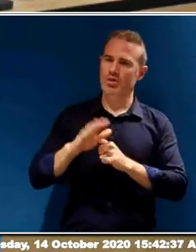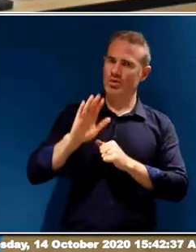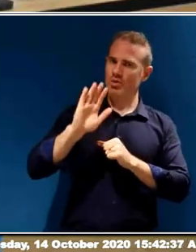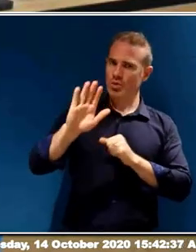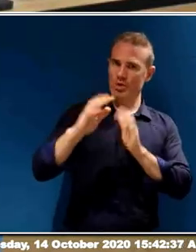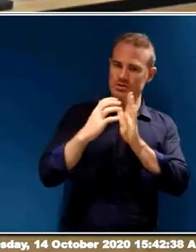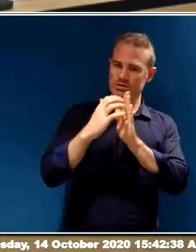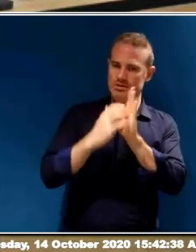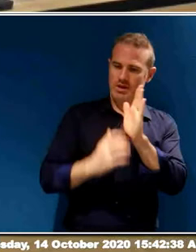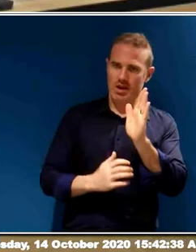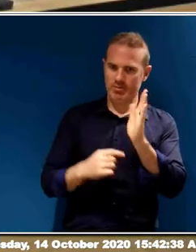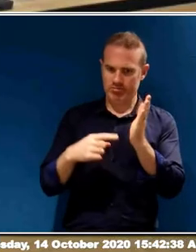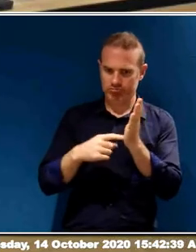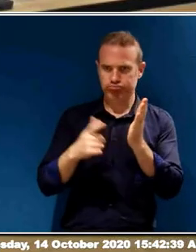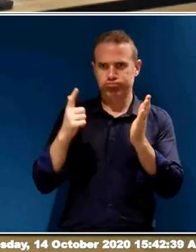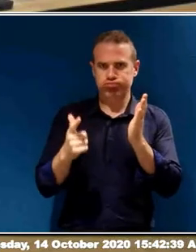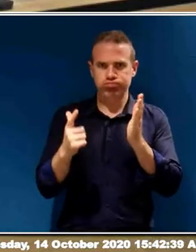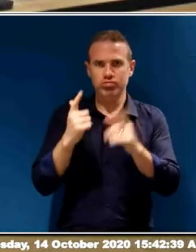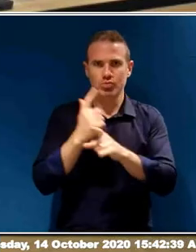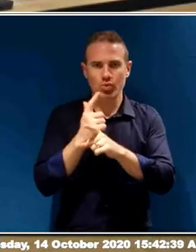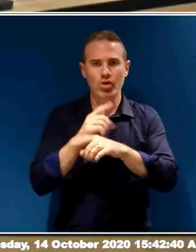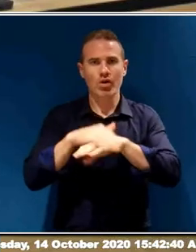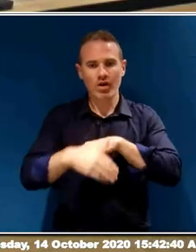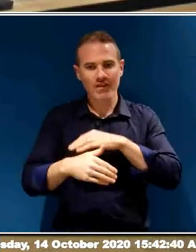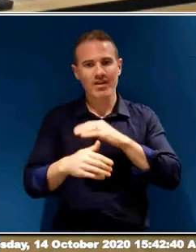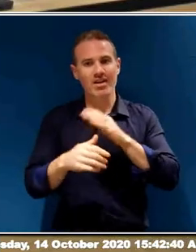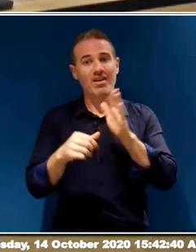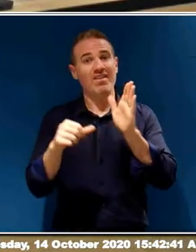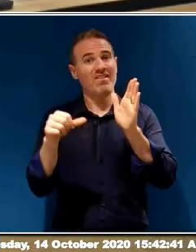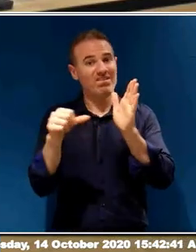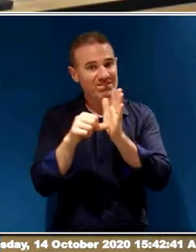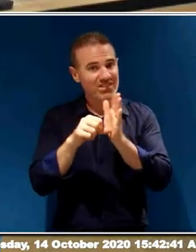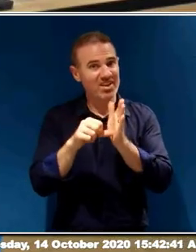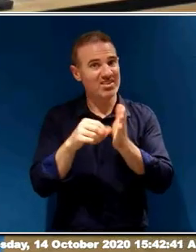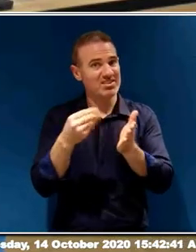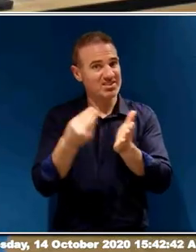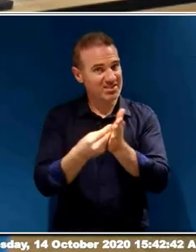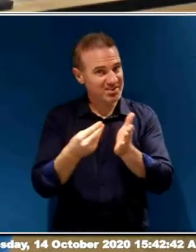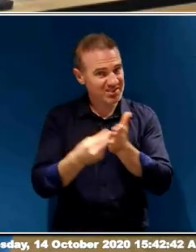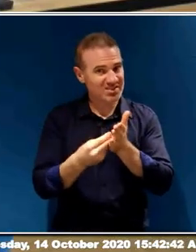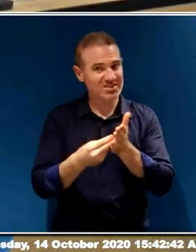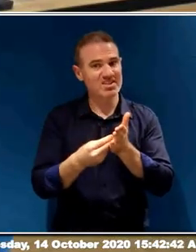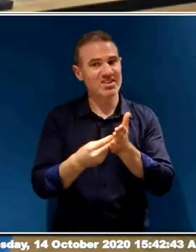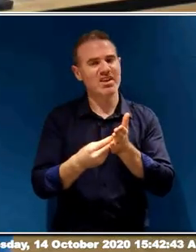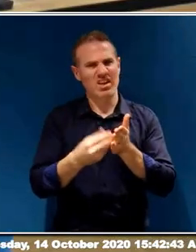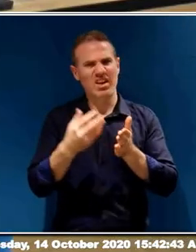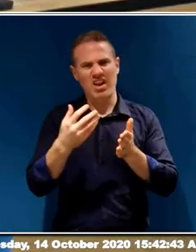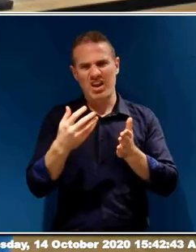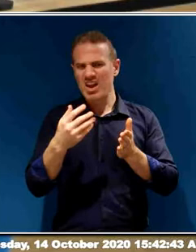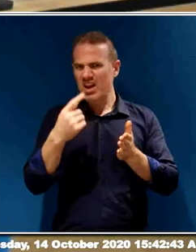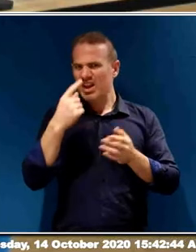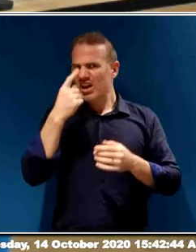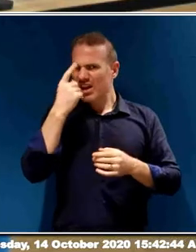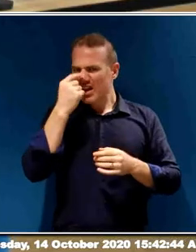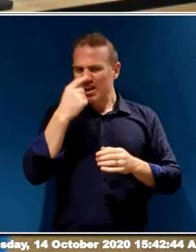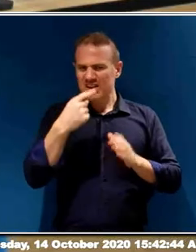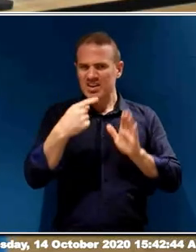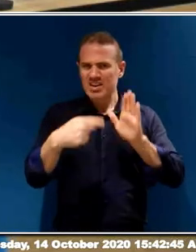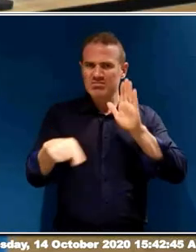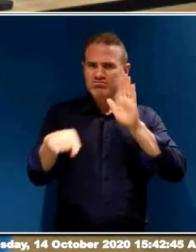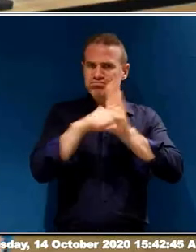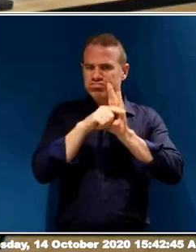and the detrimental impacts that certain models can have.